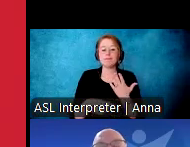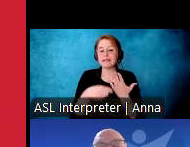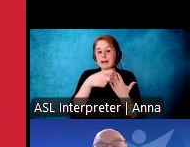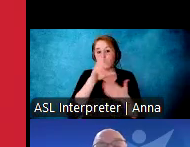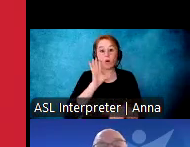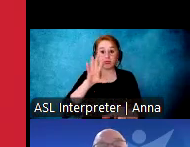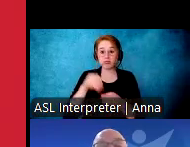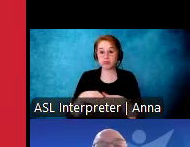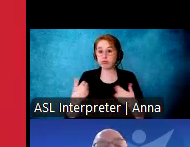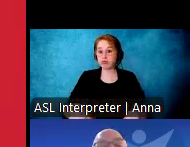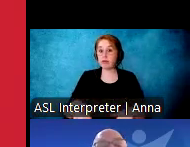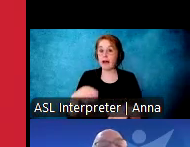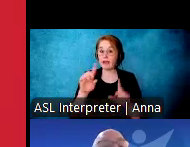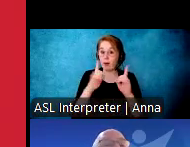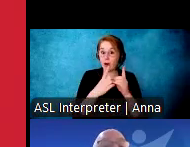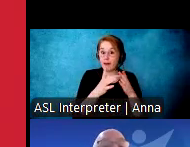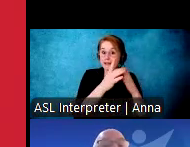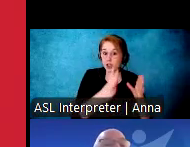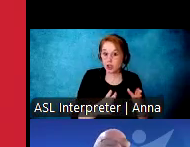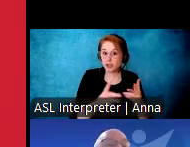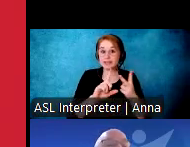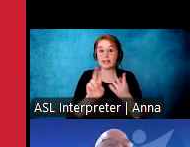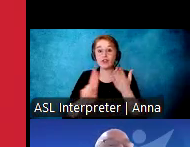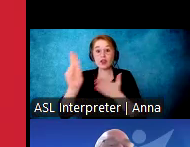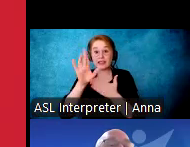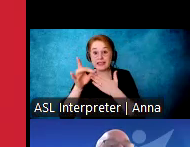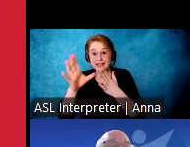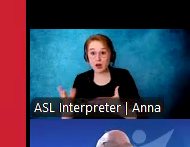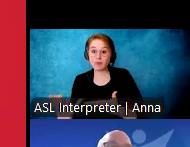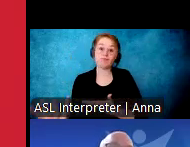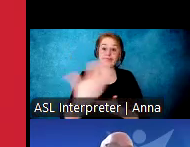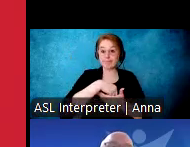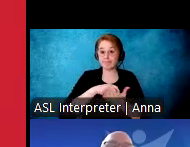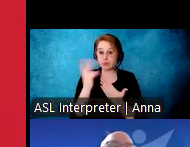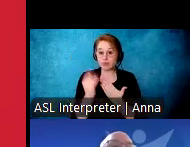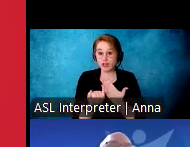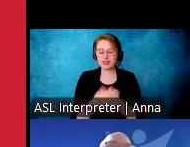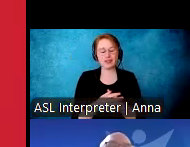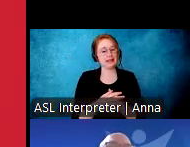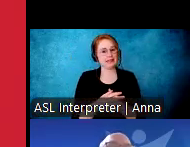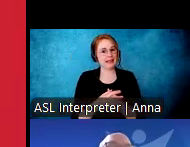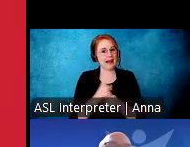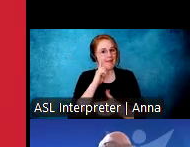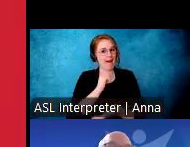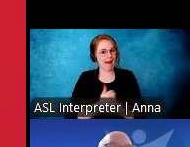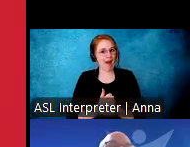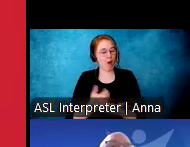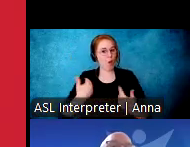of our department leadership and university leadership into the project, which I think helped our program really launch